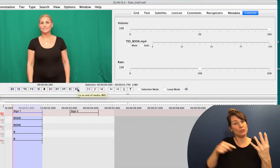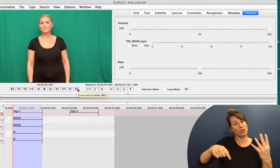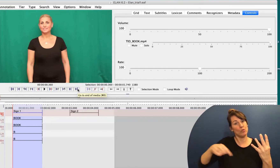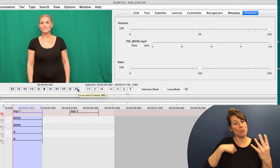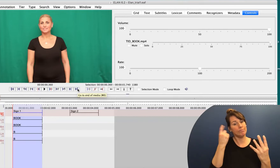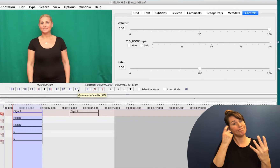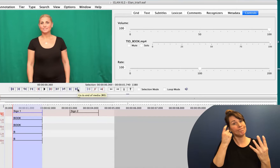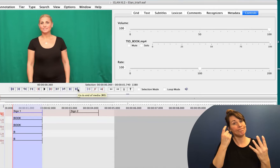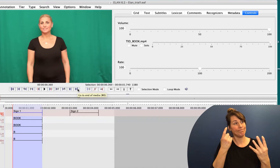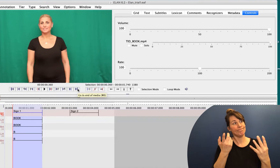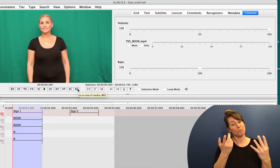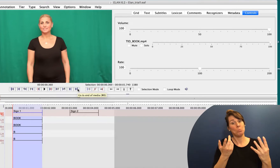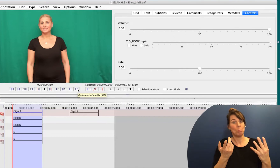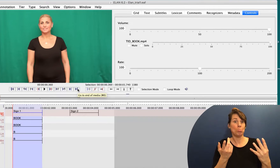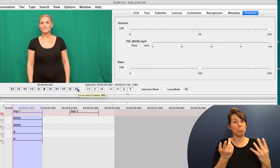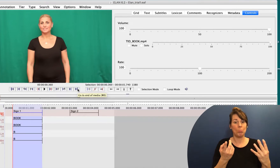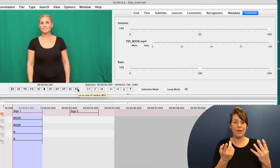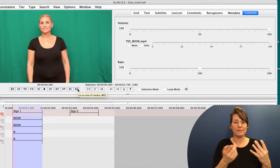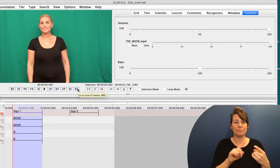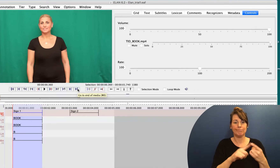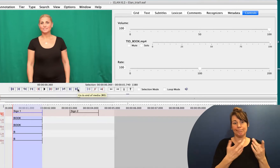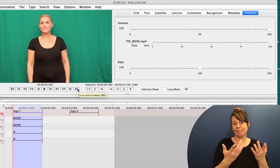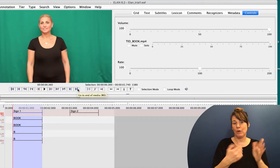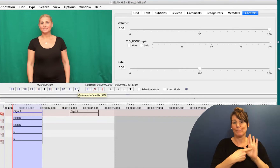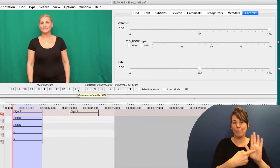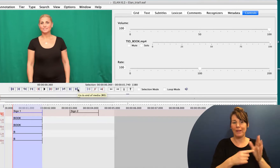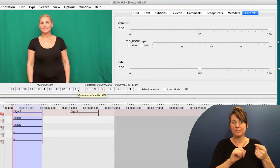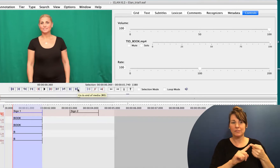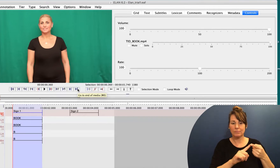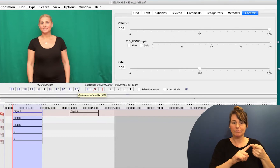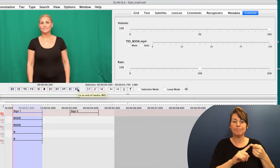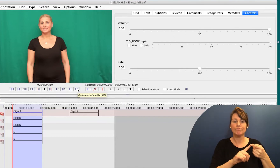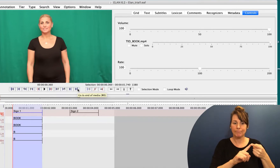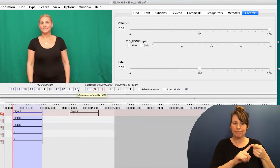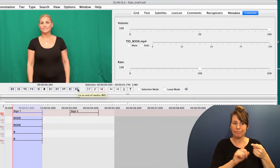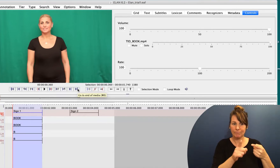four locations in my mind for my annotations, so I'm interested